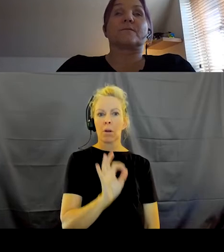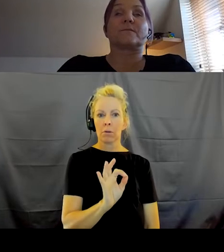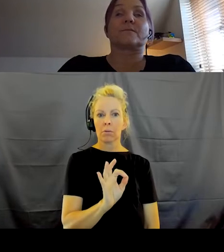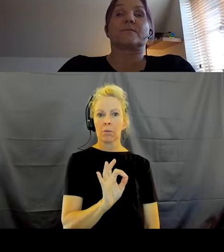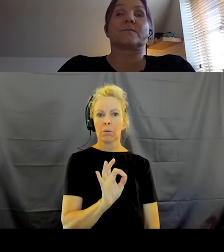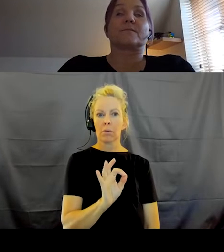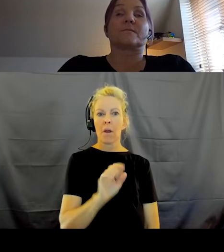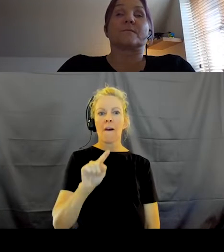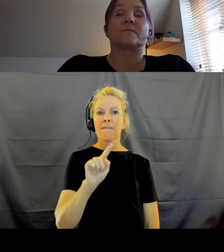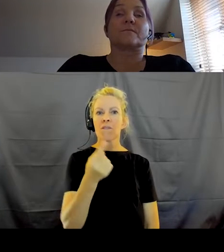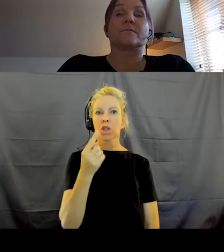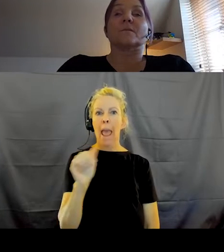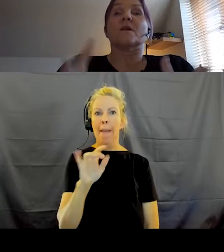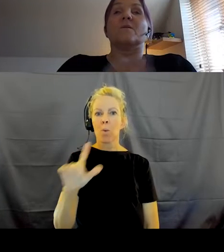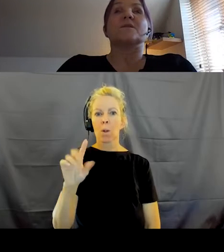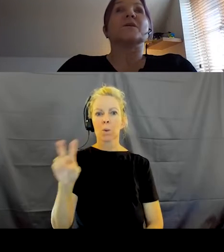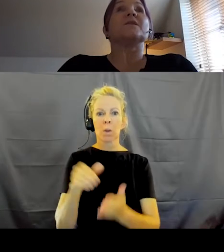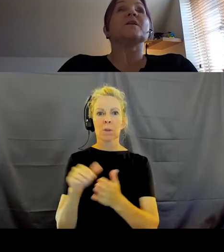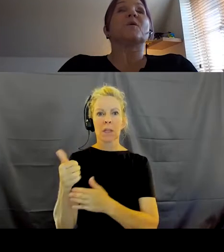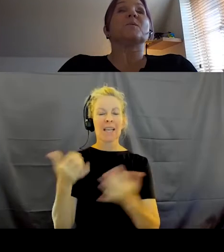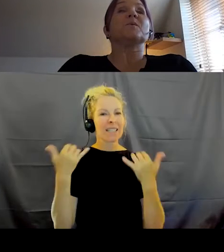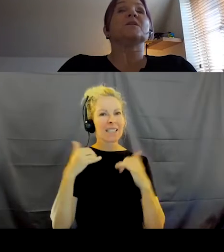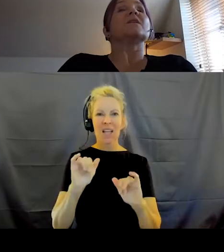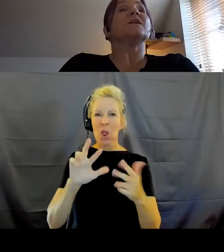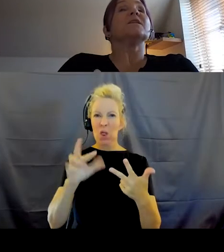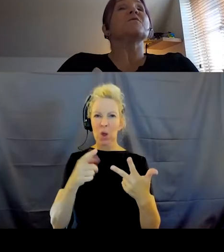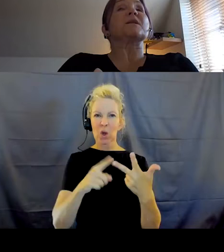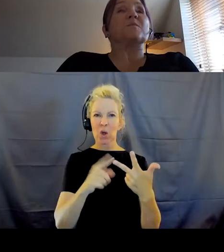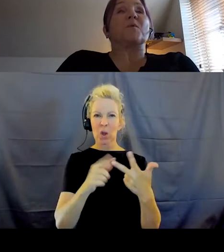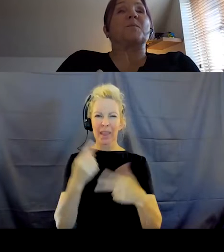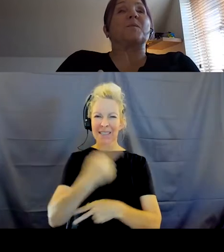1st of April in 2010. >> Leonie: It's a different problem,